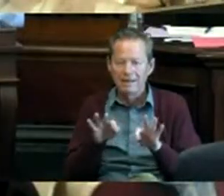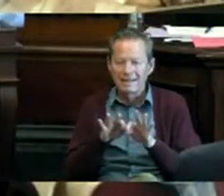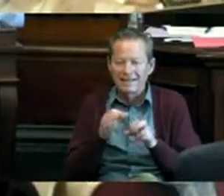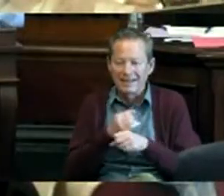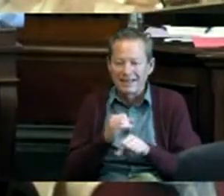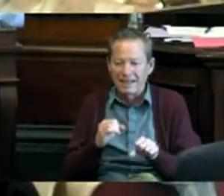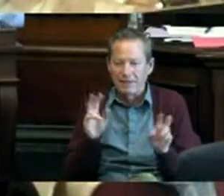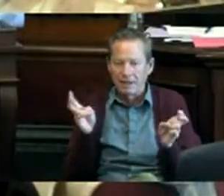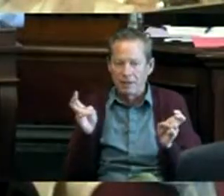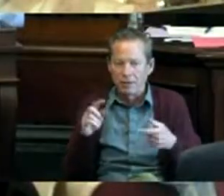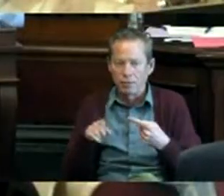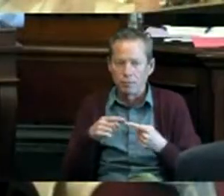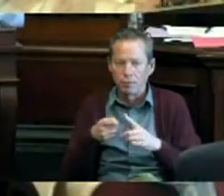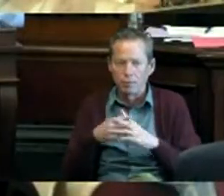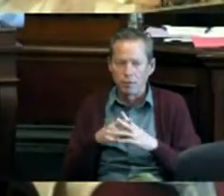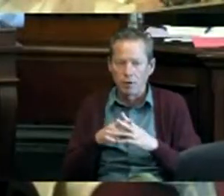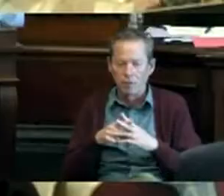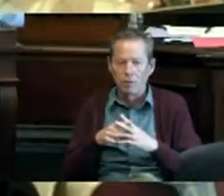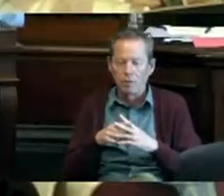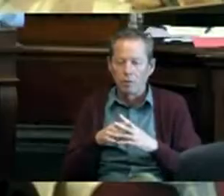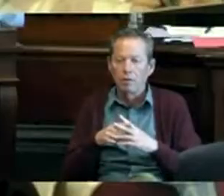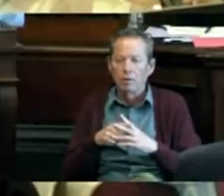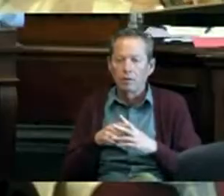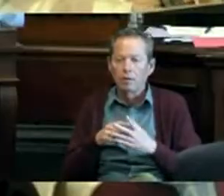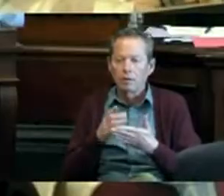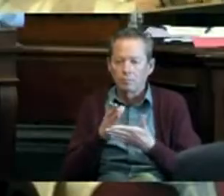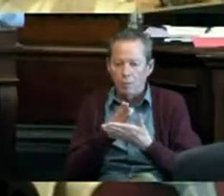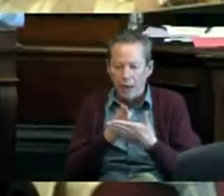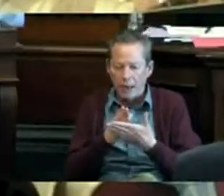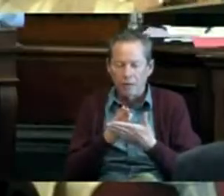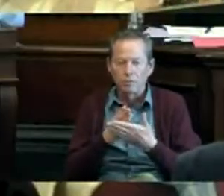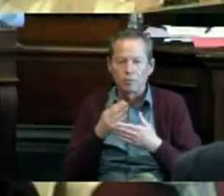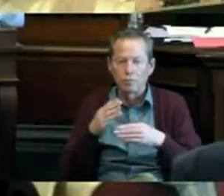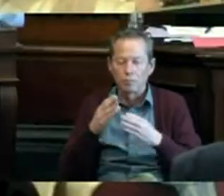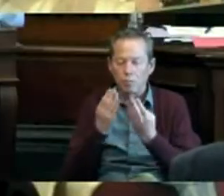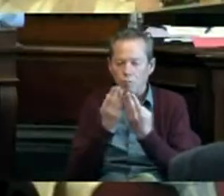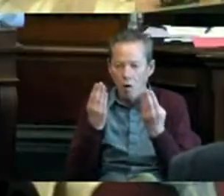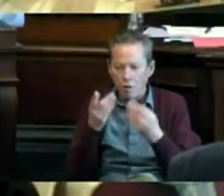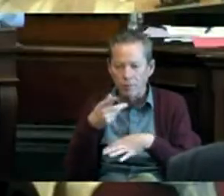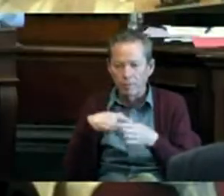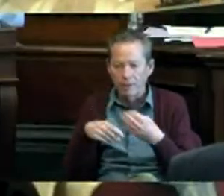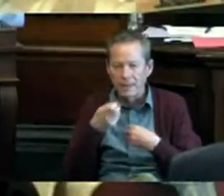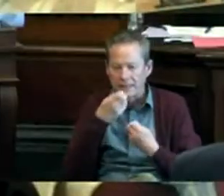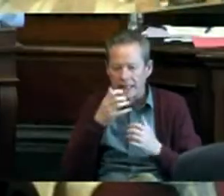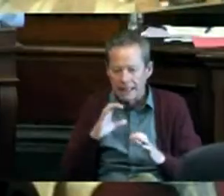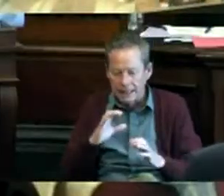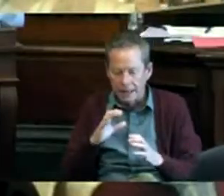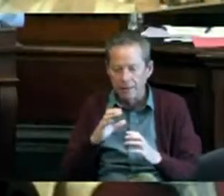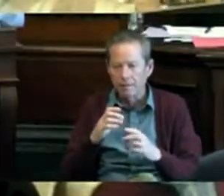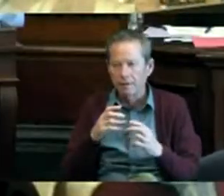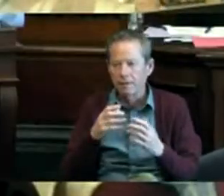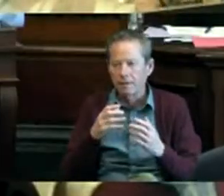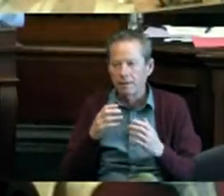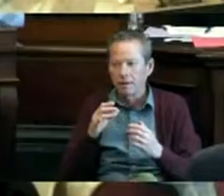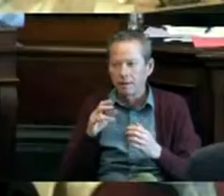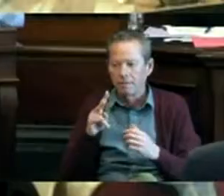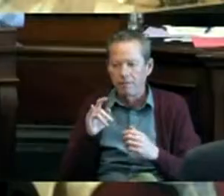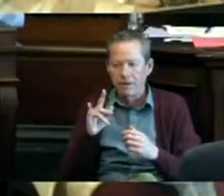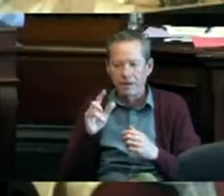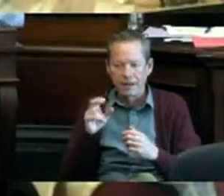reasons for that is the there's significant safety issues when you start breaking into walls to